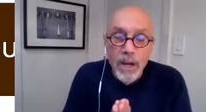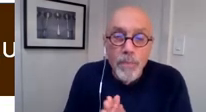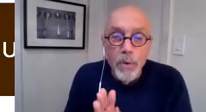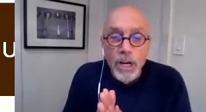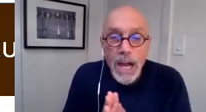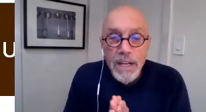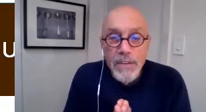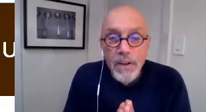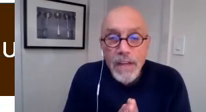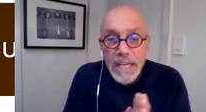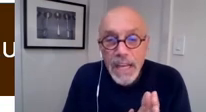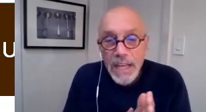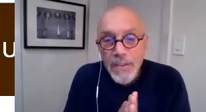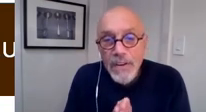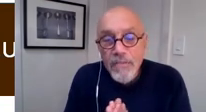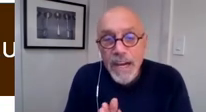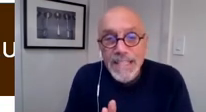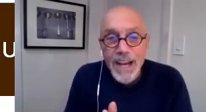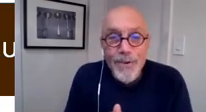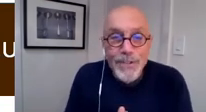I hope we are not in the heyday and the finest hours